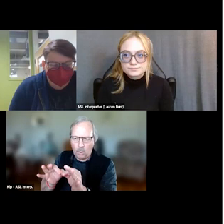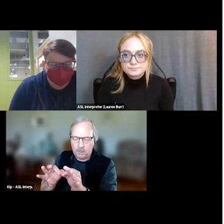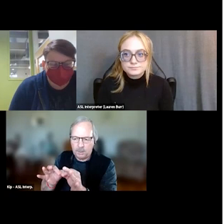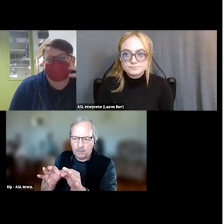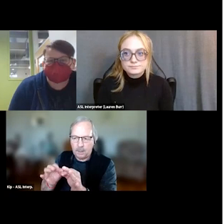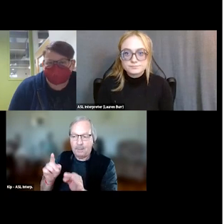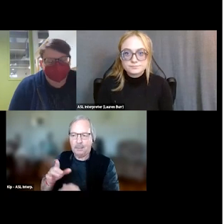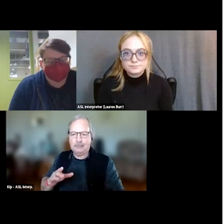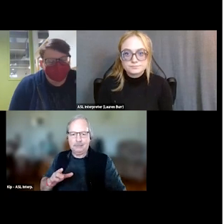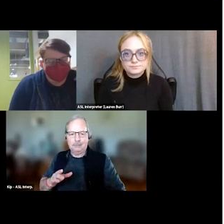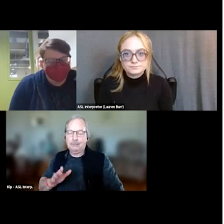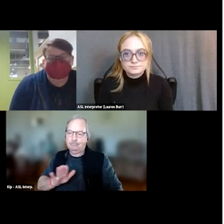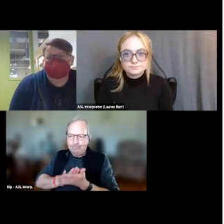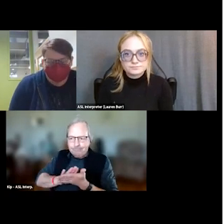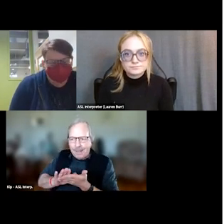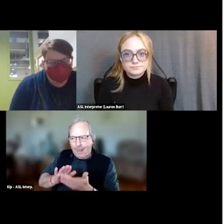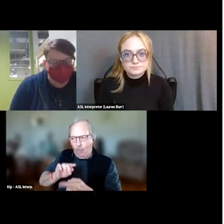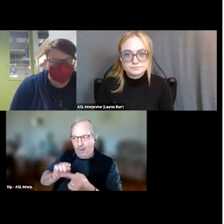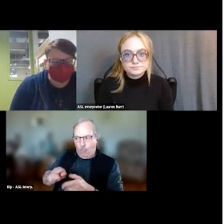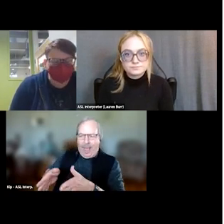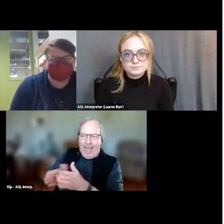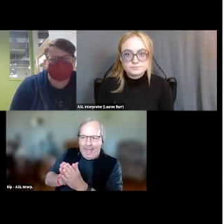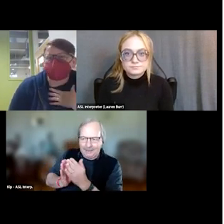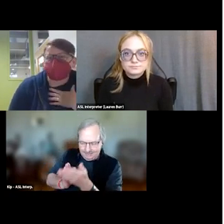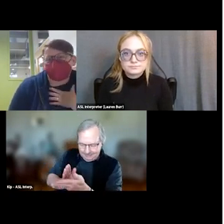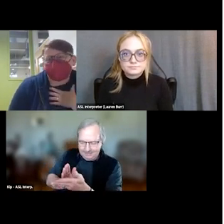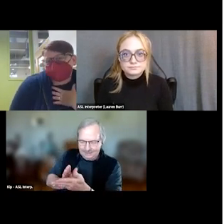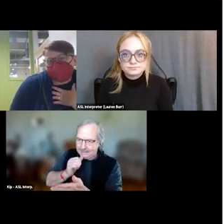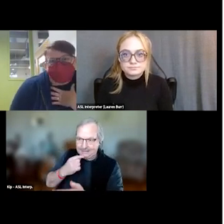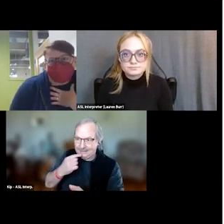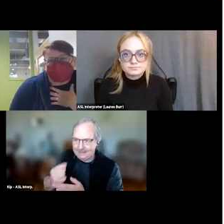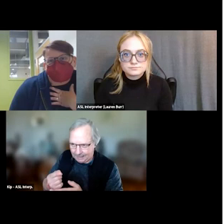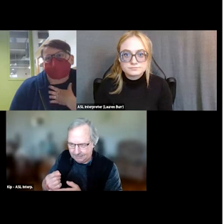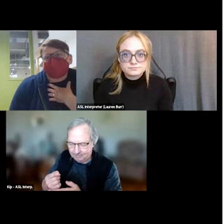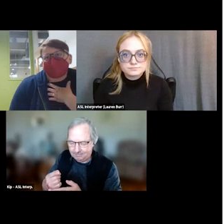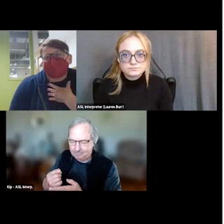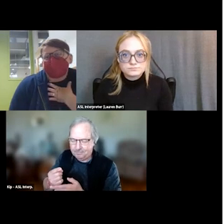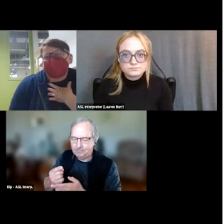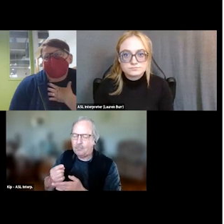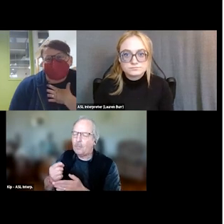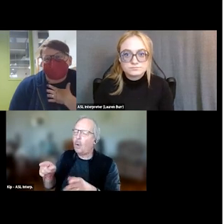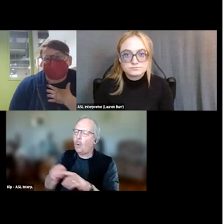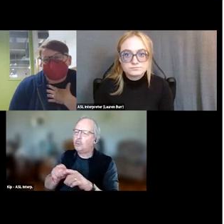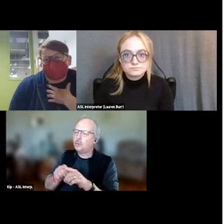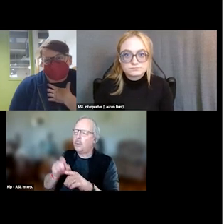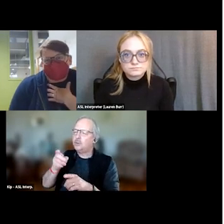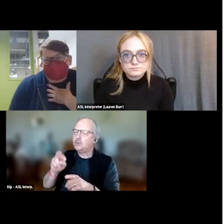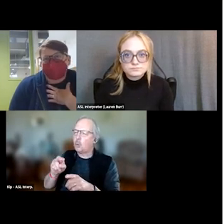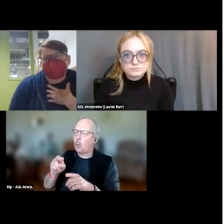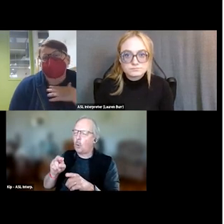and doing that asking, not telling. We also as the SOAR providers, work with people day in, day out,